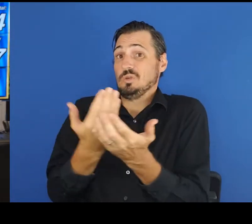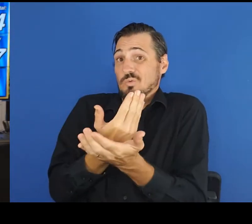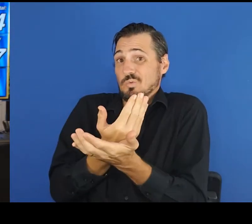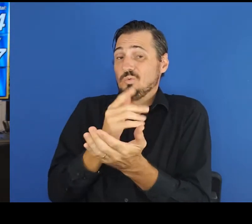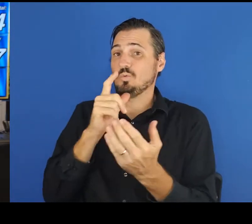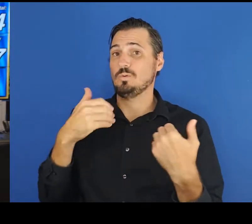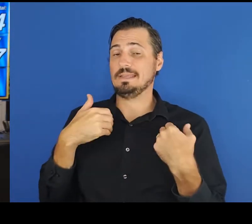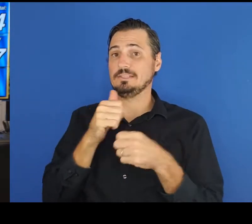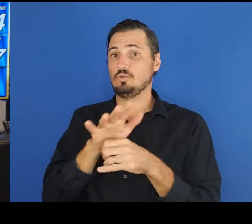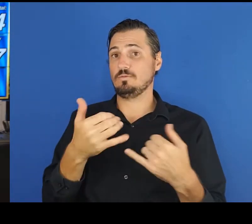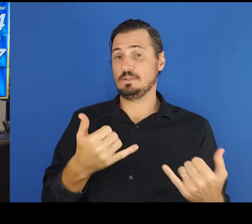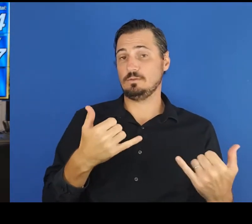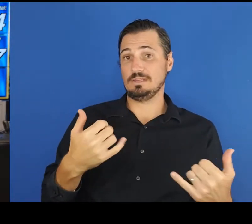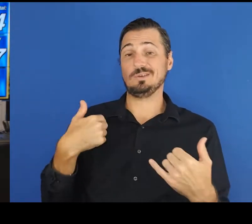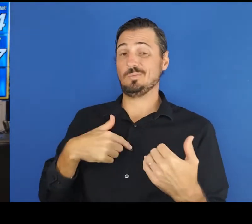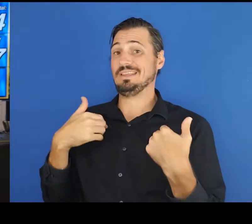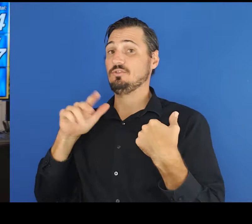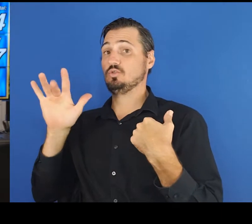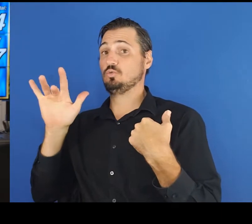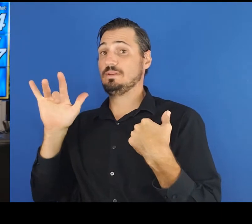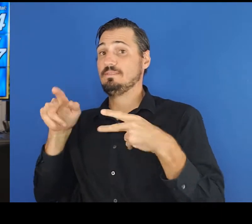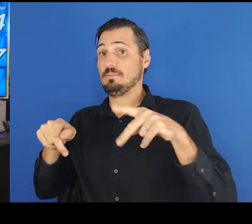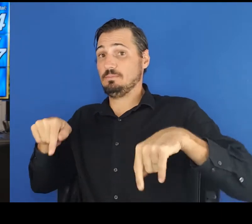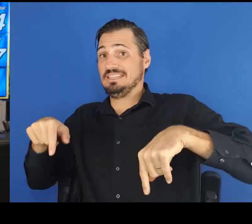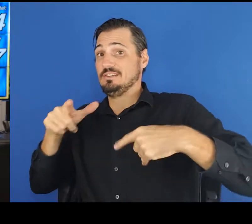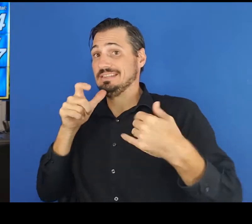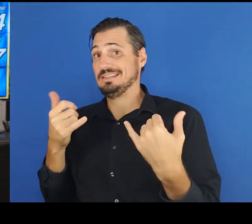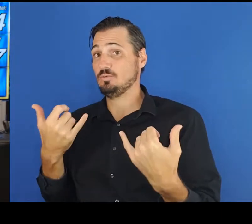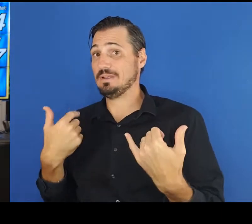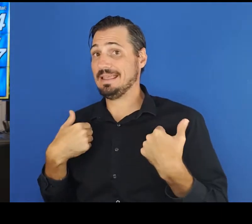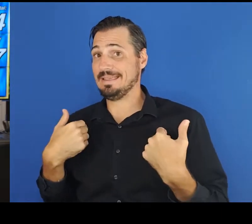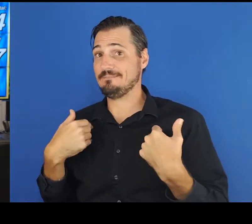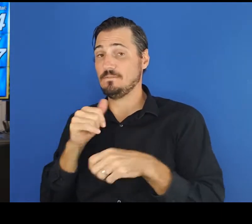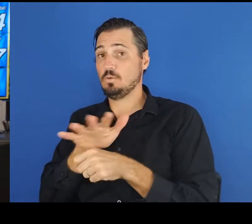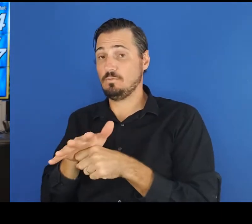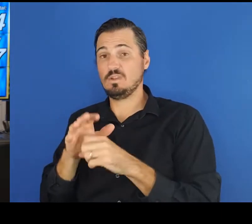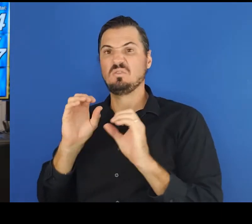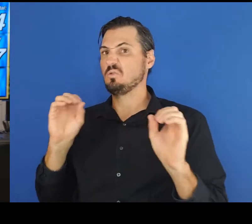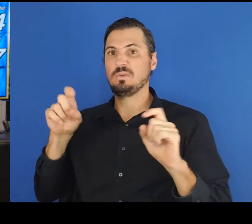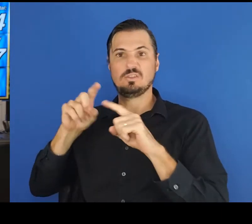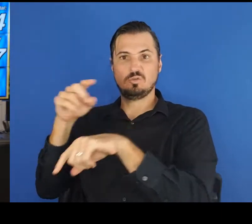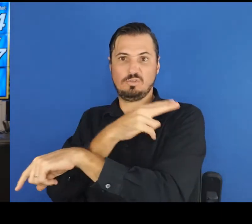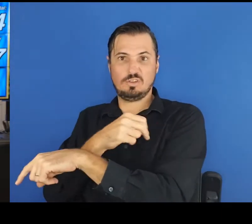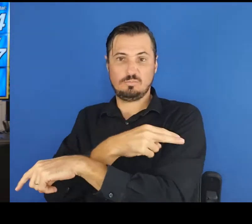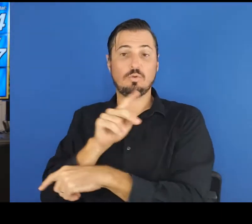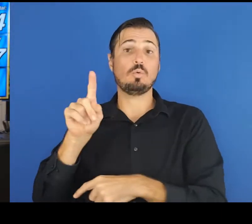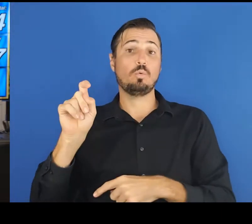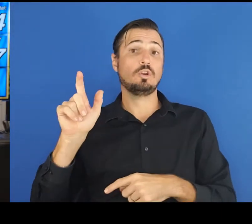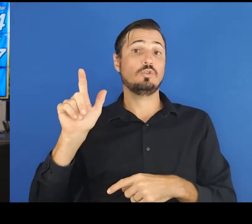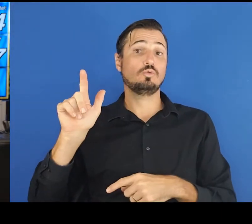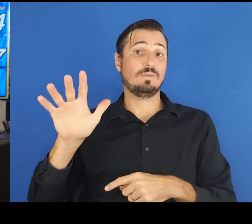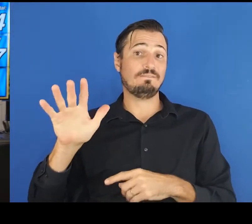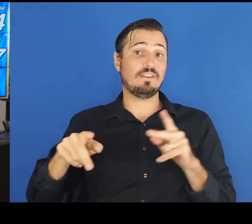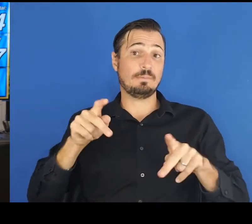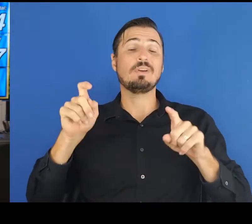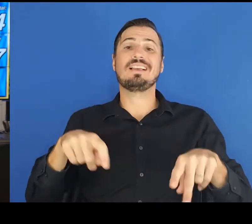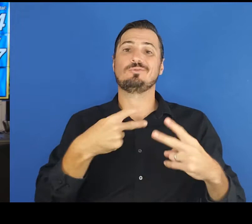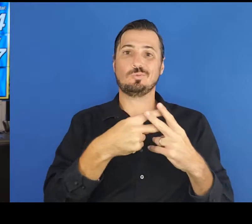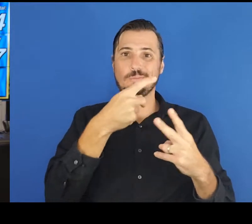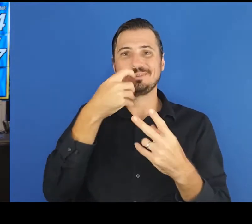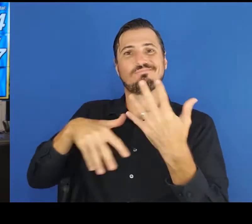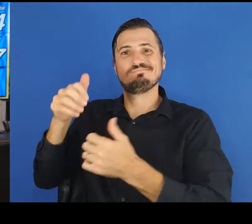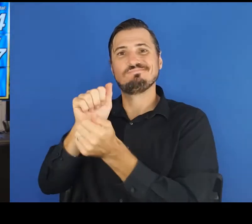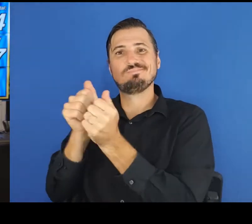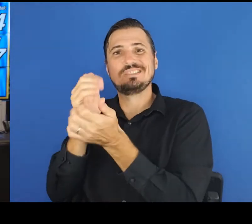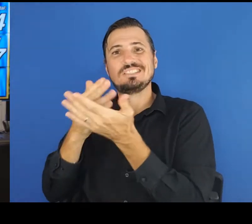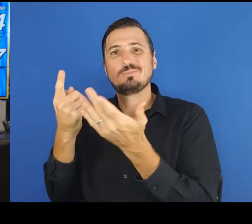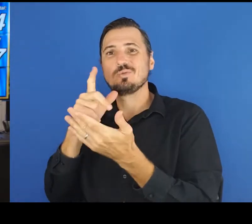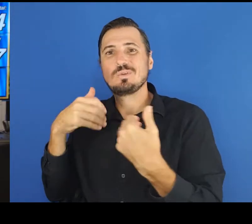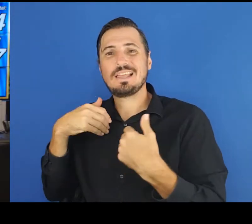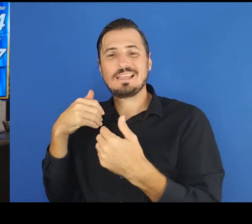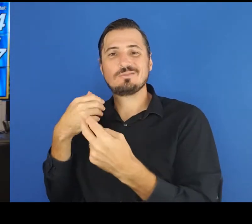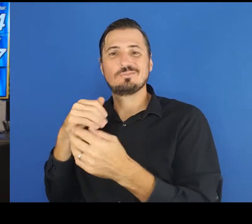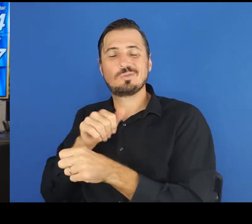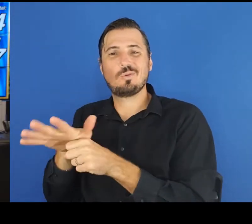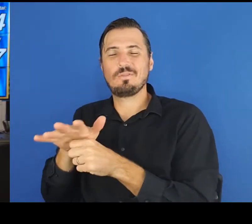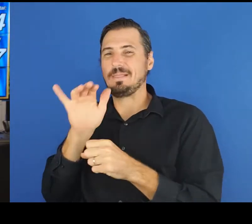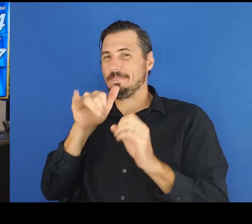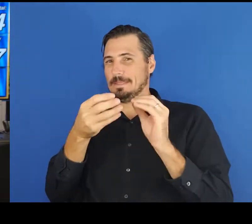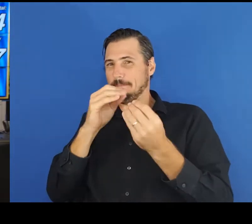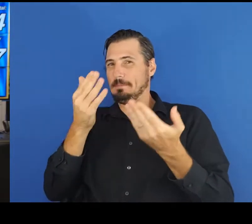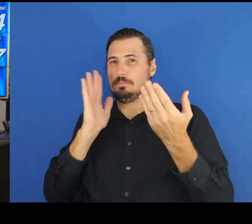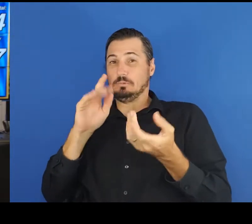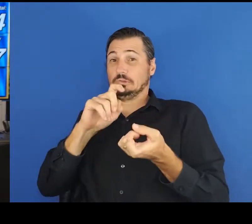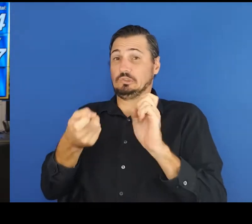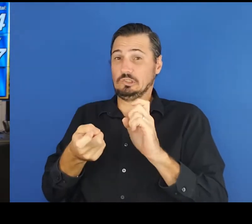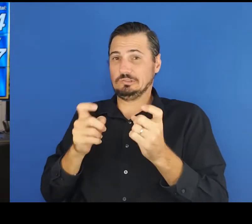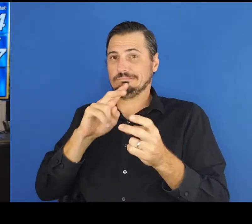We have 25 active cases. No one is hospitalized. 125 people are in Department of Health-directed quarantine. The numbers may change as investigation continues.